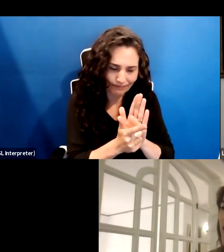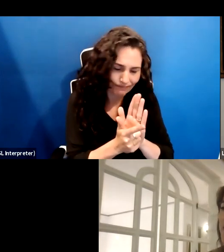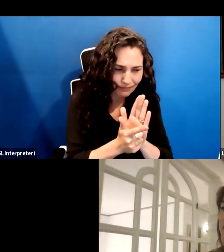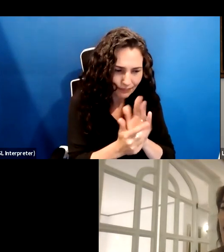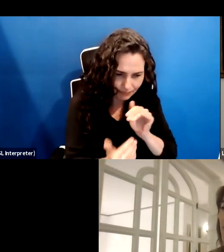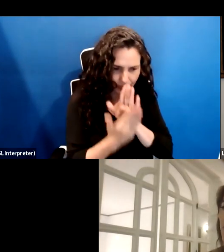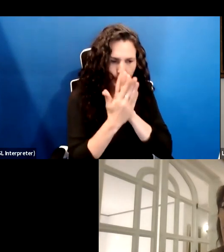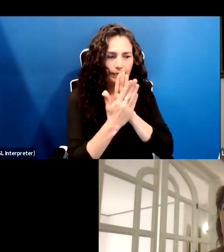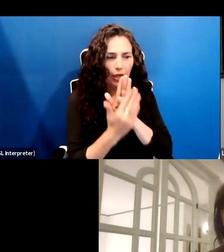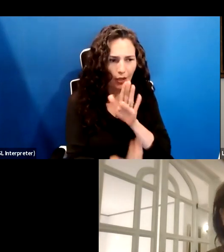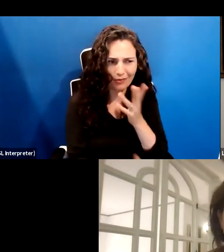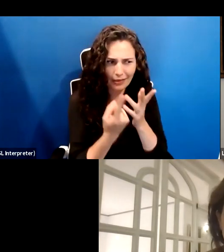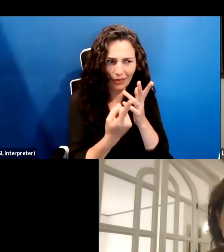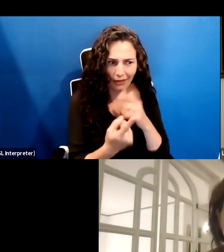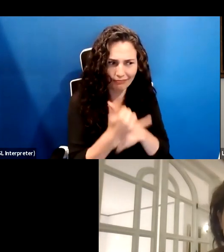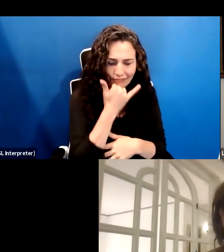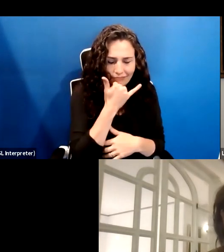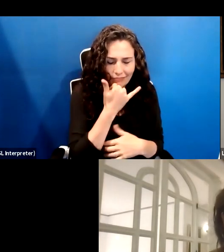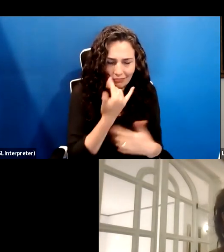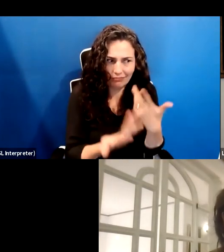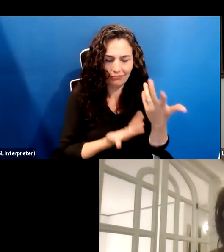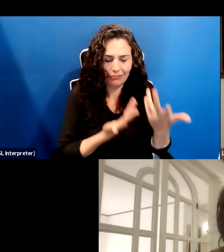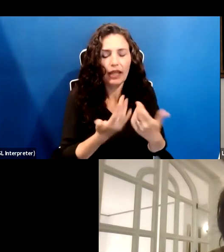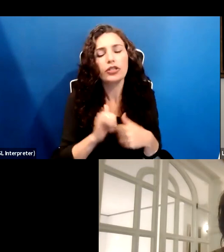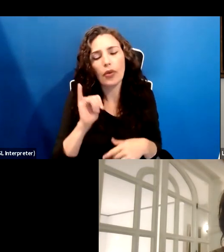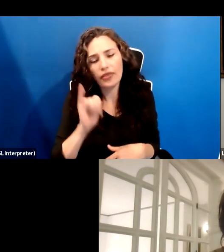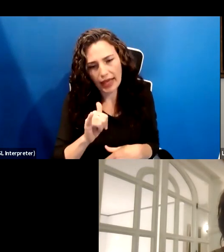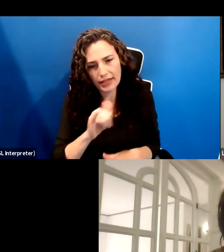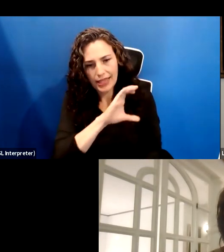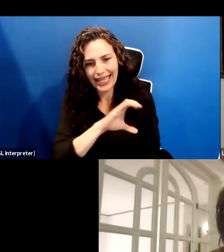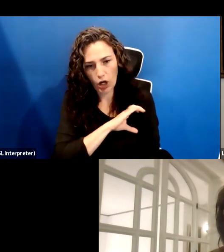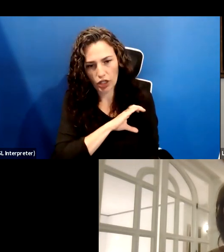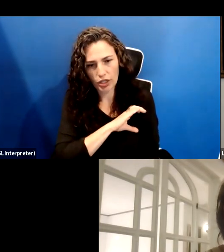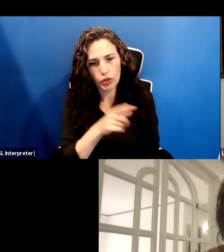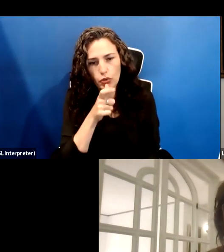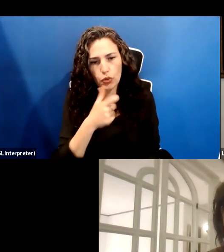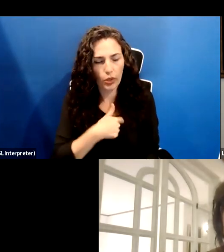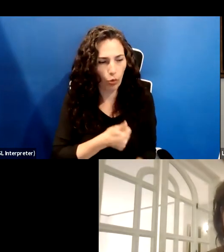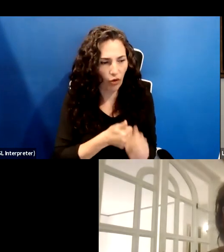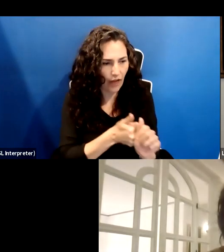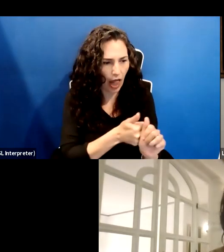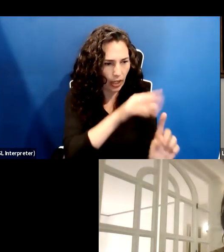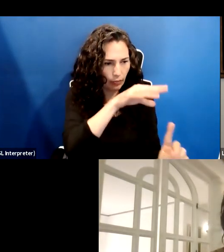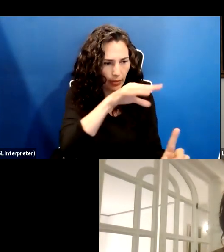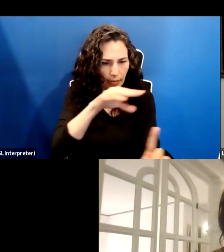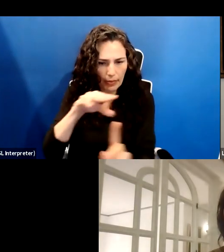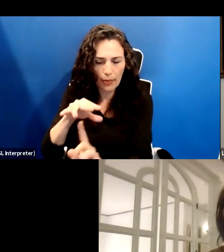And I think that's what the characters who we were following and the subjects that we were following, we're most concerned about.